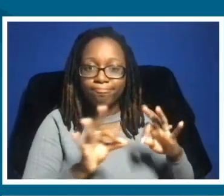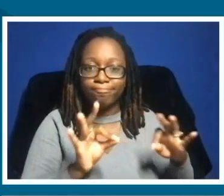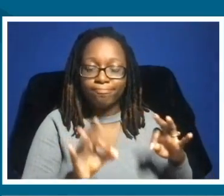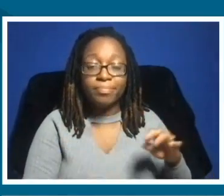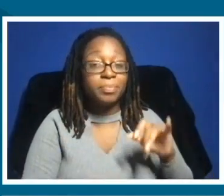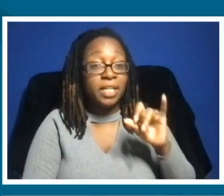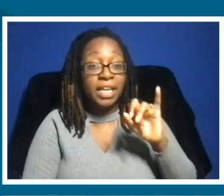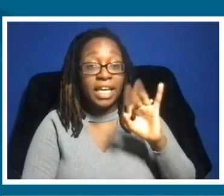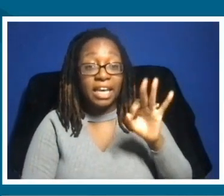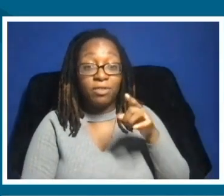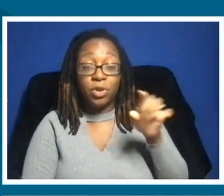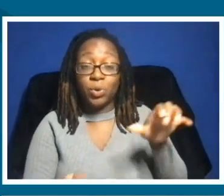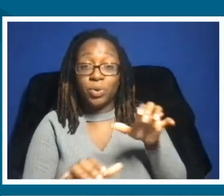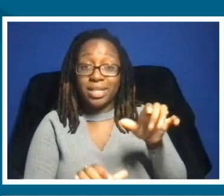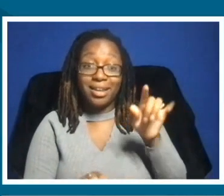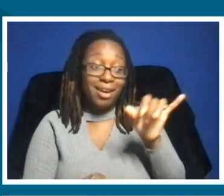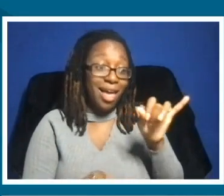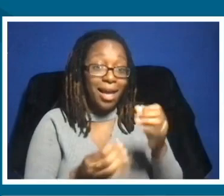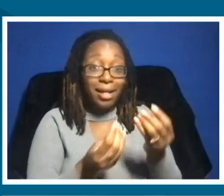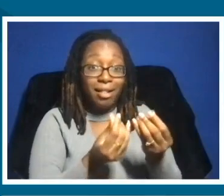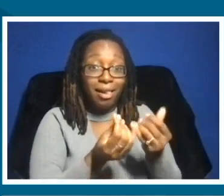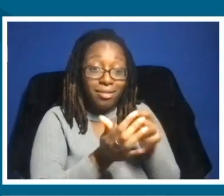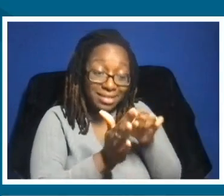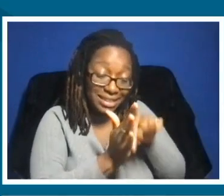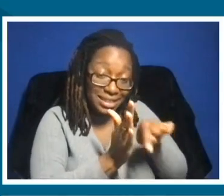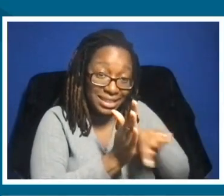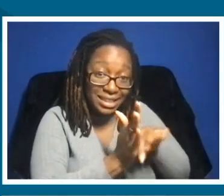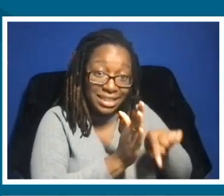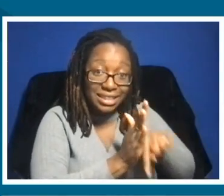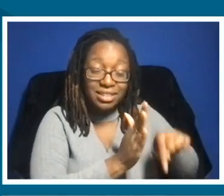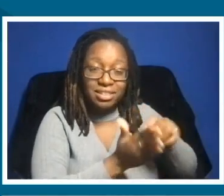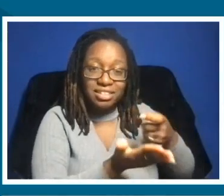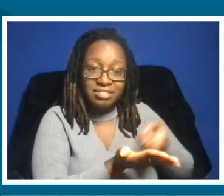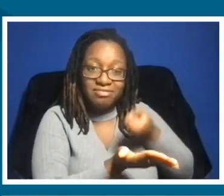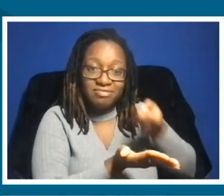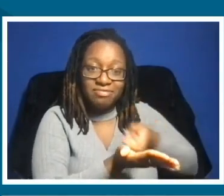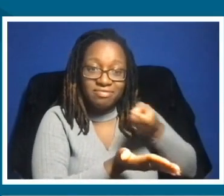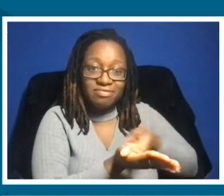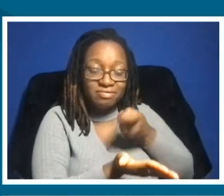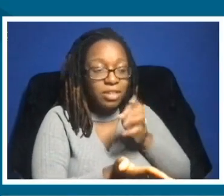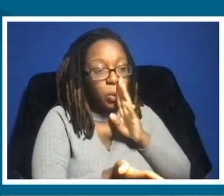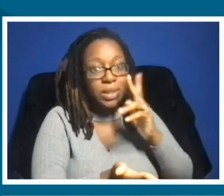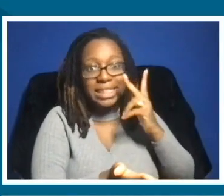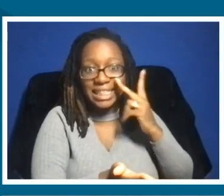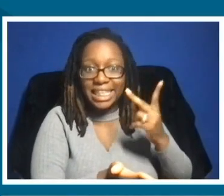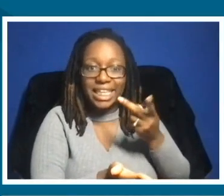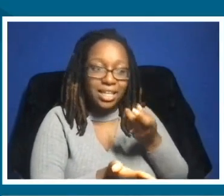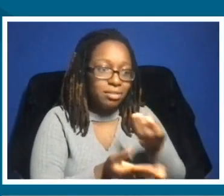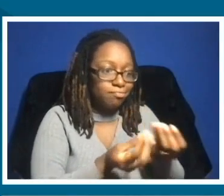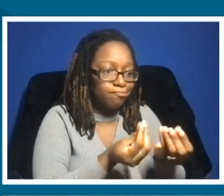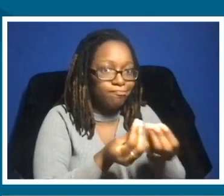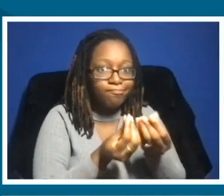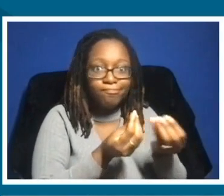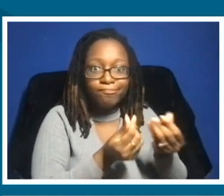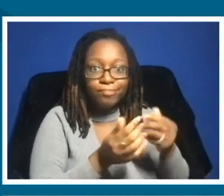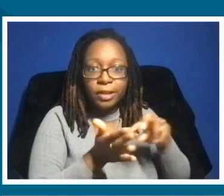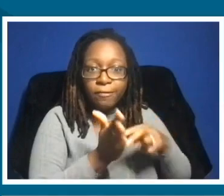dig i'm sure you could find remnants of uh you know forks and plates and stuff